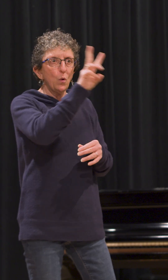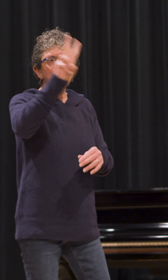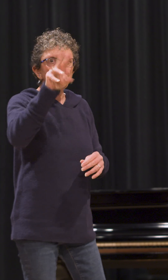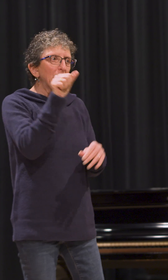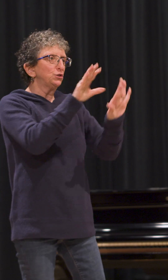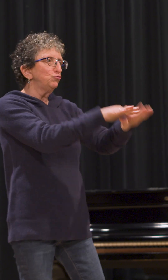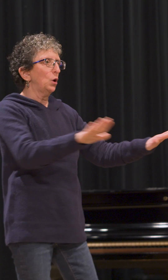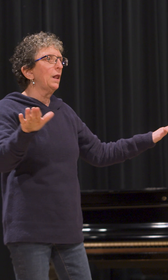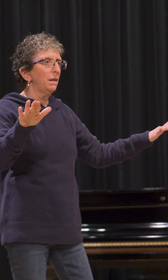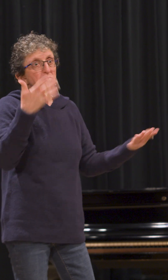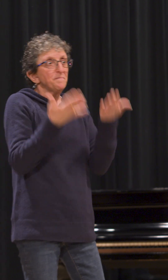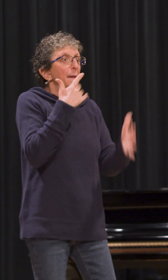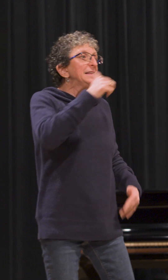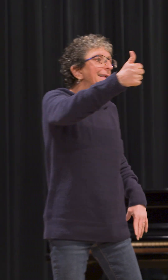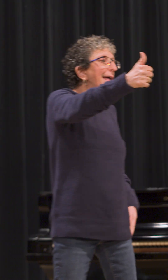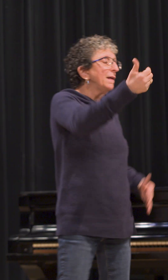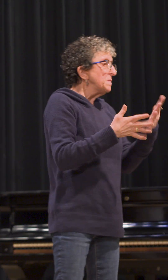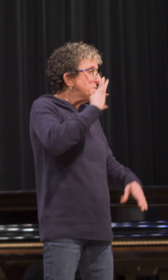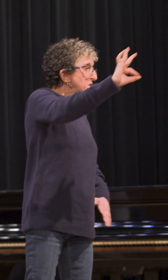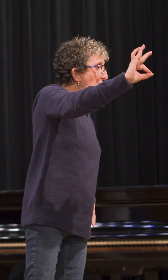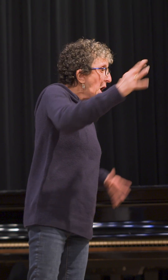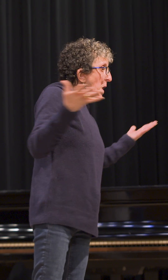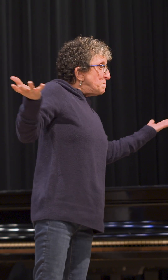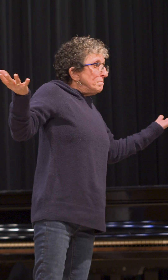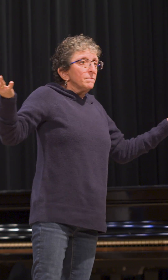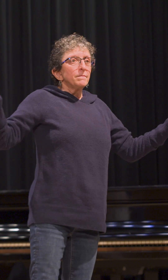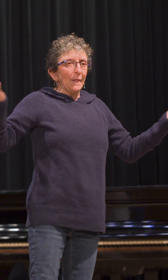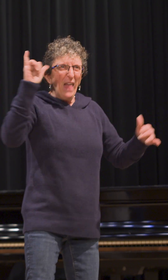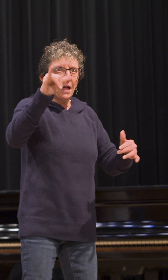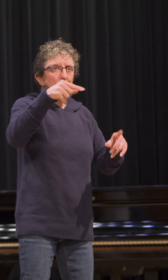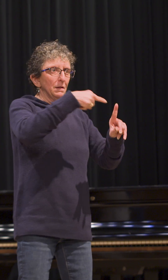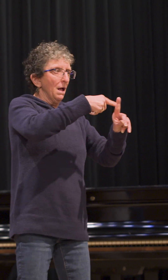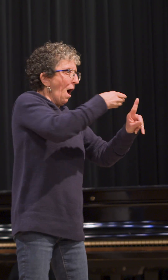that her birth parents were survivors of World War II. They were children during